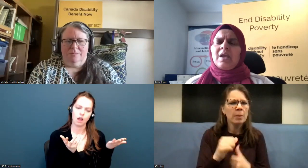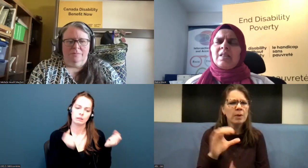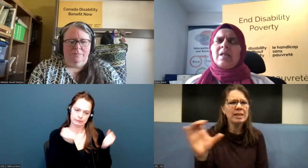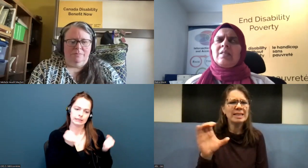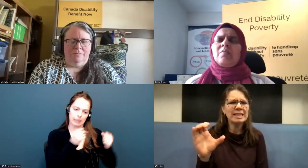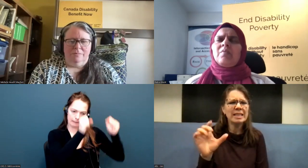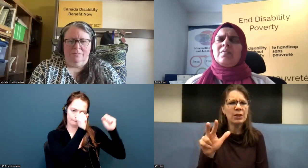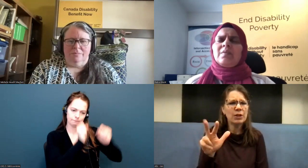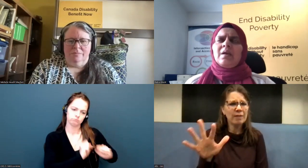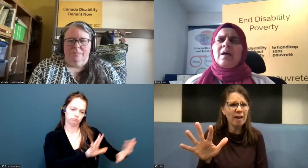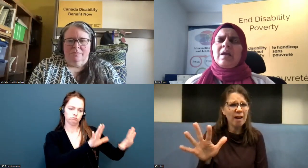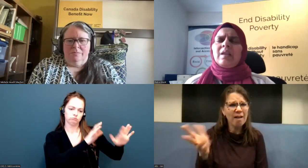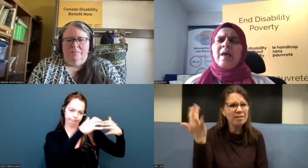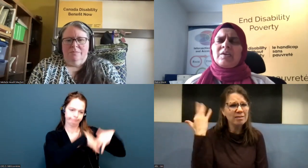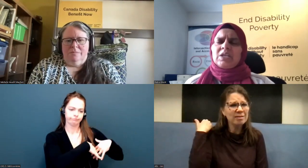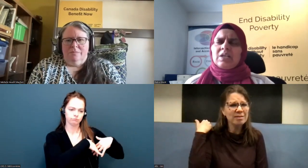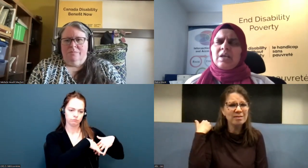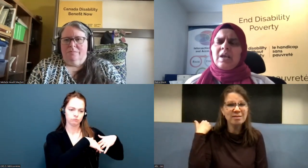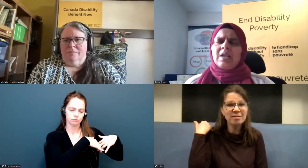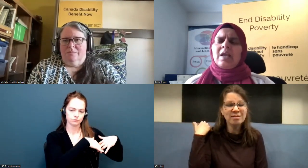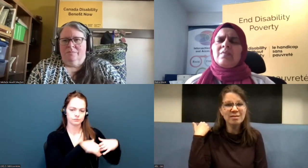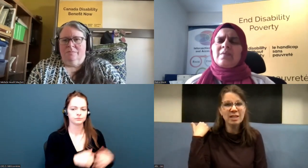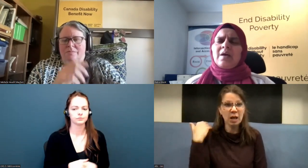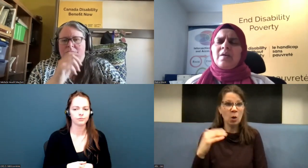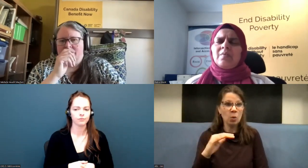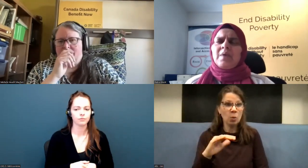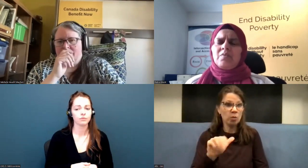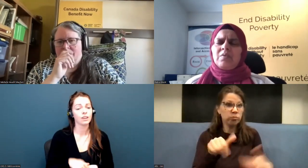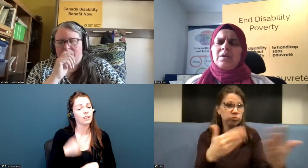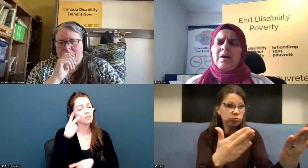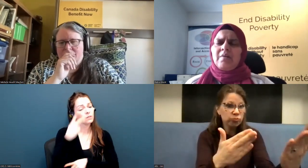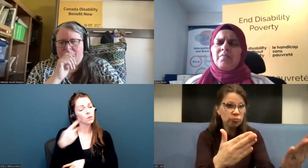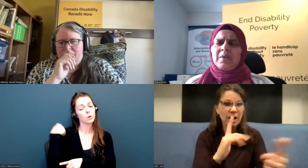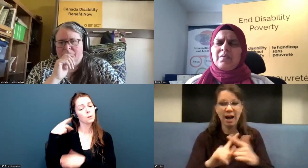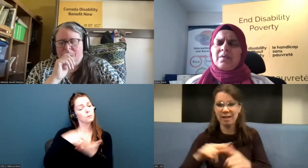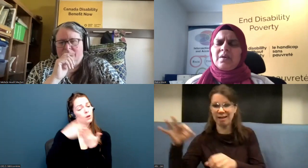AND THEN THERE WAS AN ELECTION AND HENCE ANOTHER MINORITY GOVERNMENT.